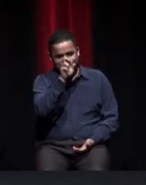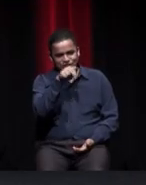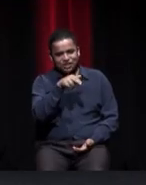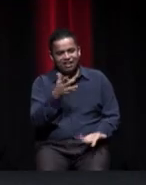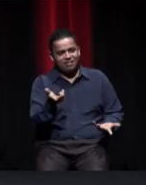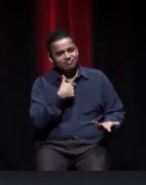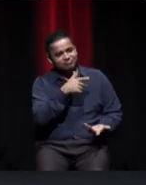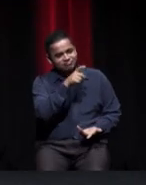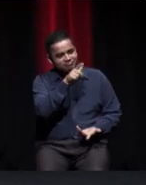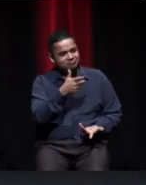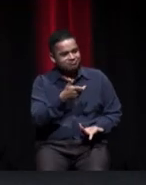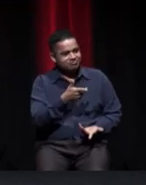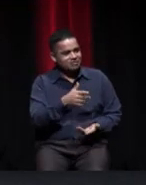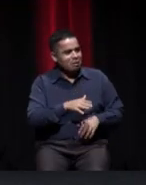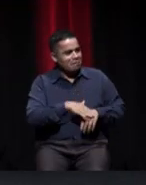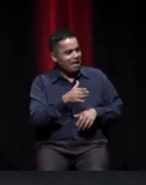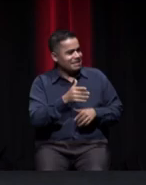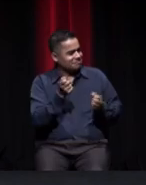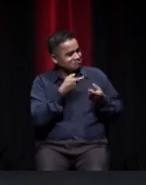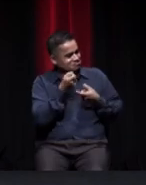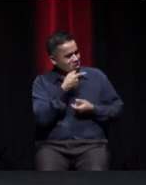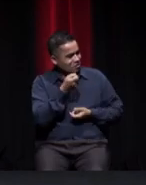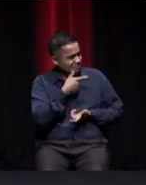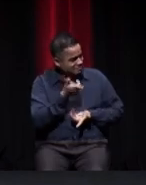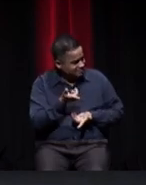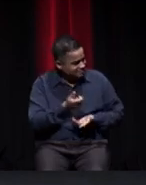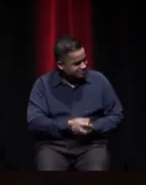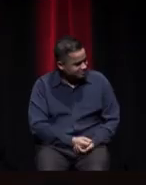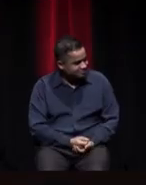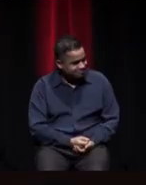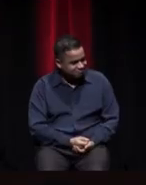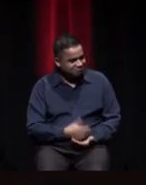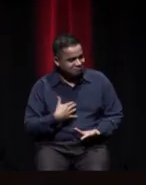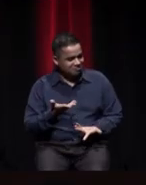Something more than playfully. And now I give him the floor.